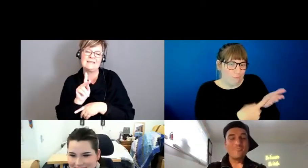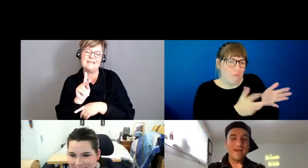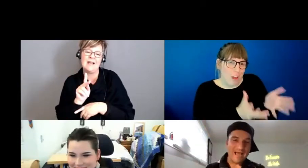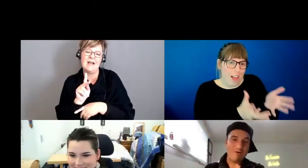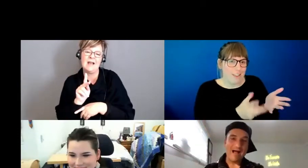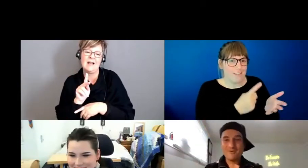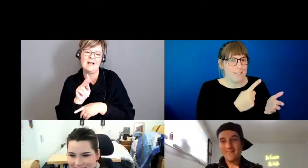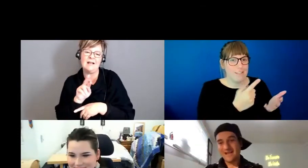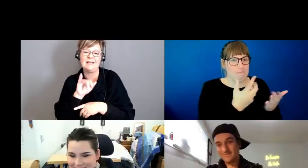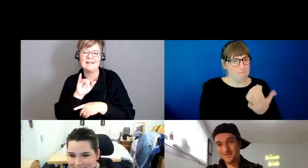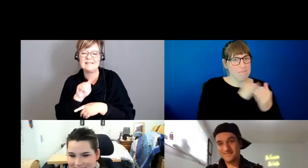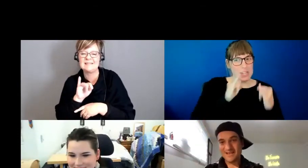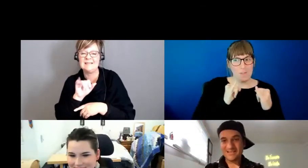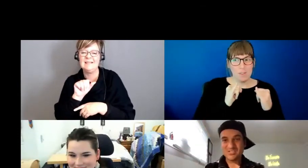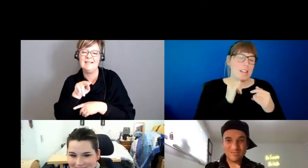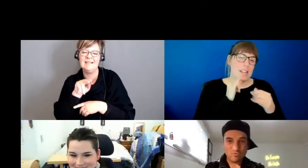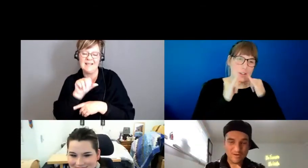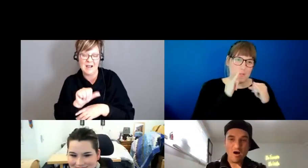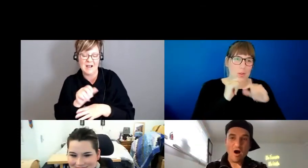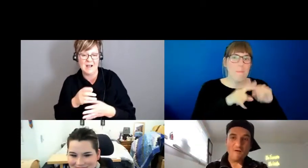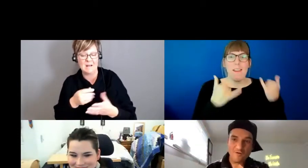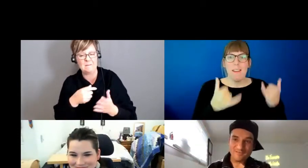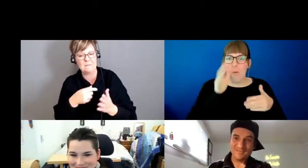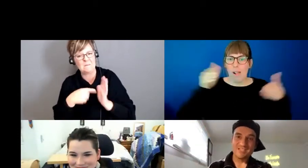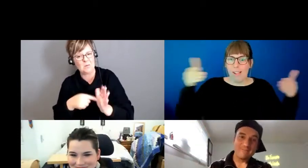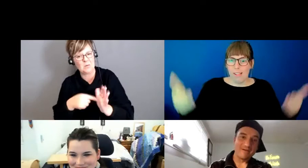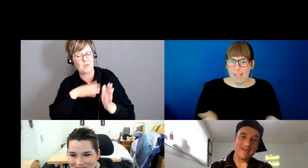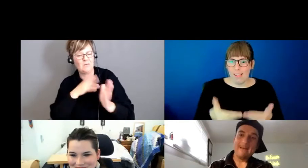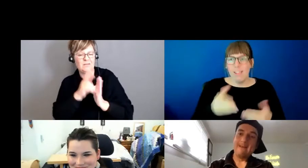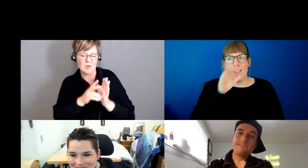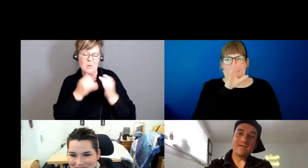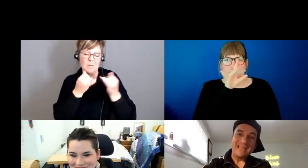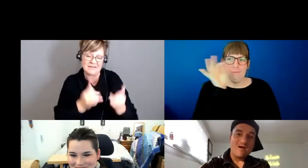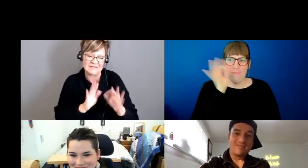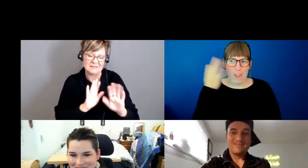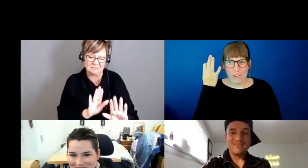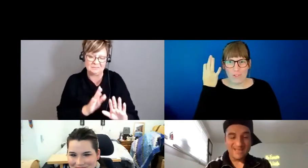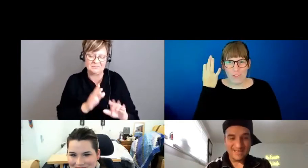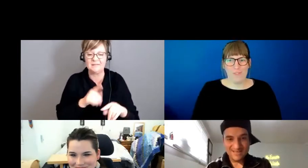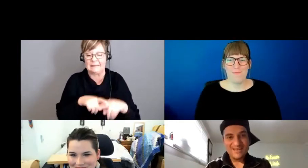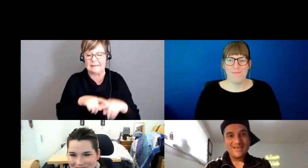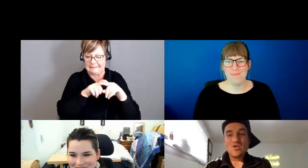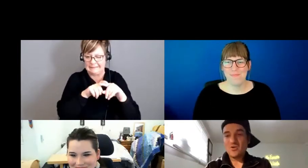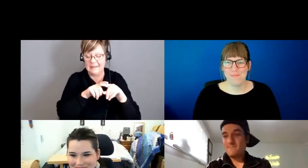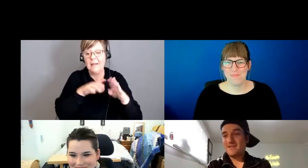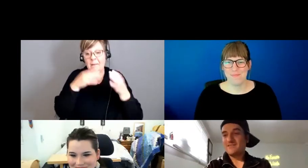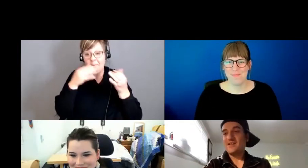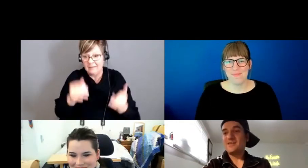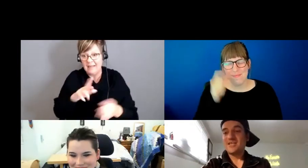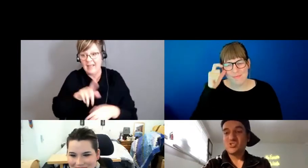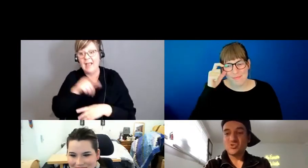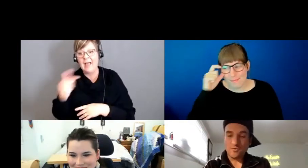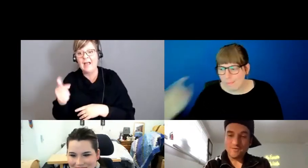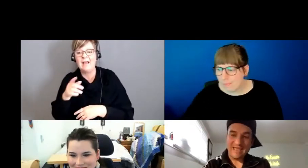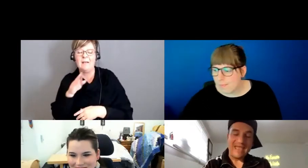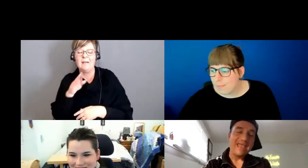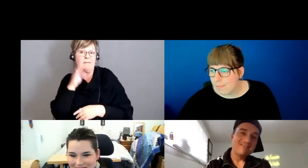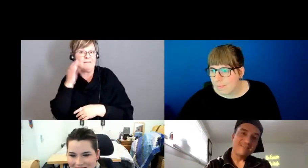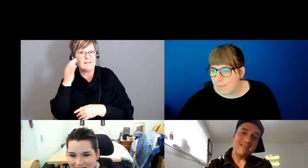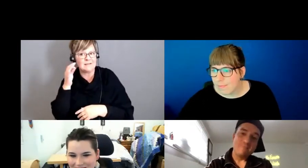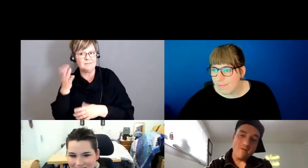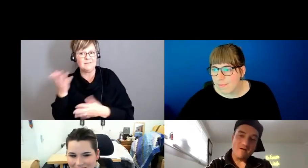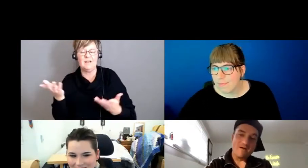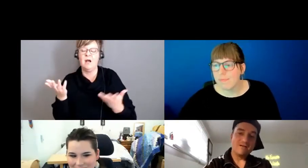BUT RIGHT NOW I WOULD LIKE TO PRESENT IN FRENCH. I WOULD LIKE TO INTRODUCE ONE PERSON THAT